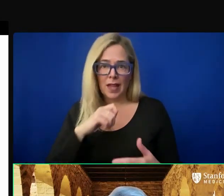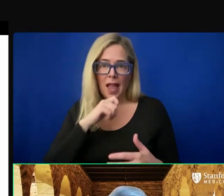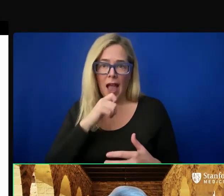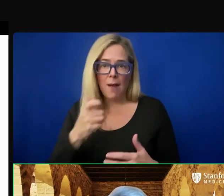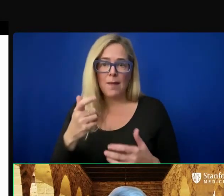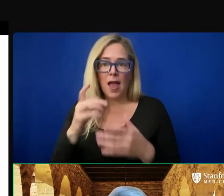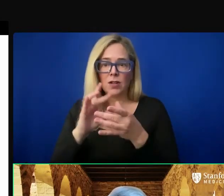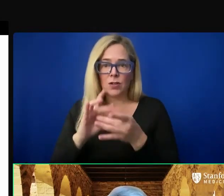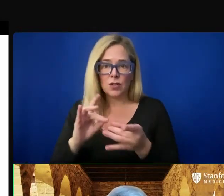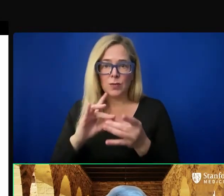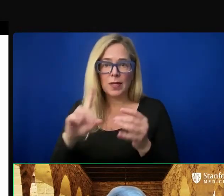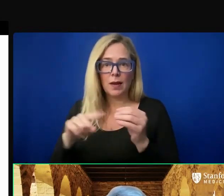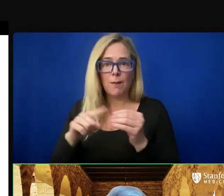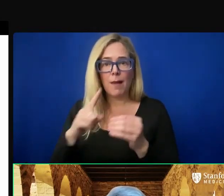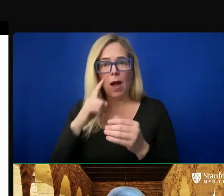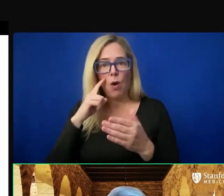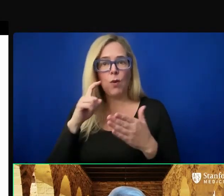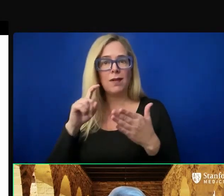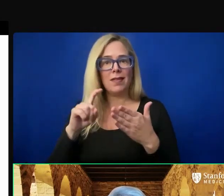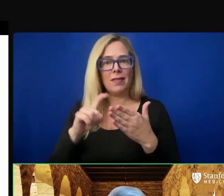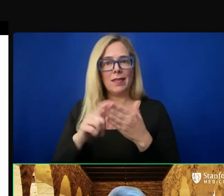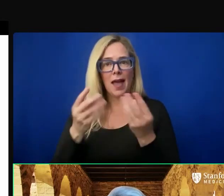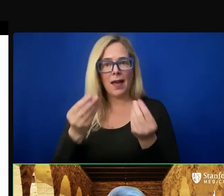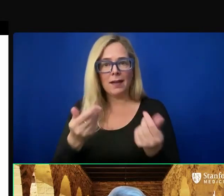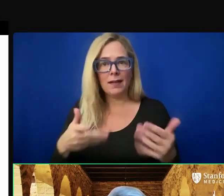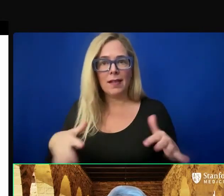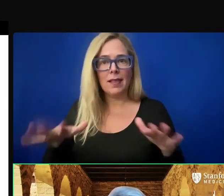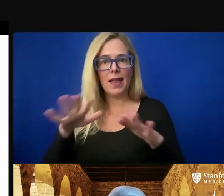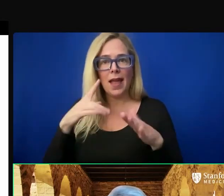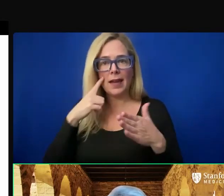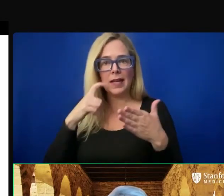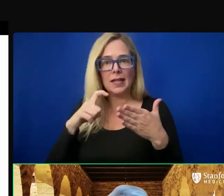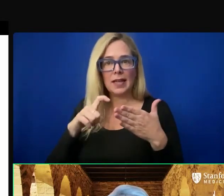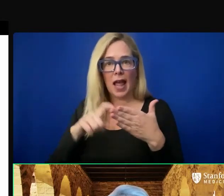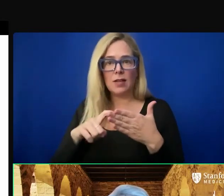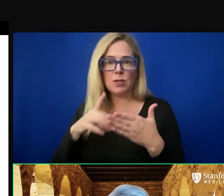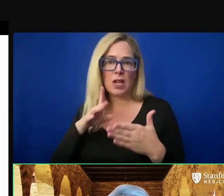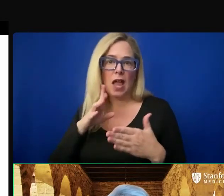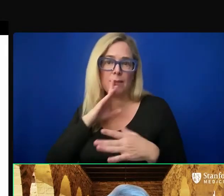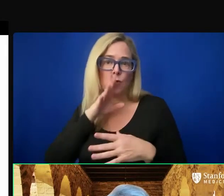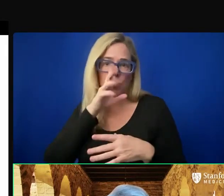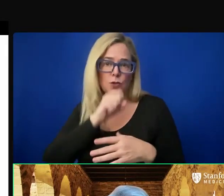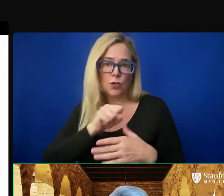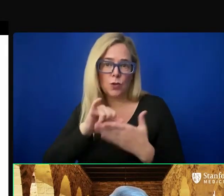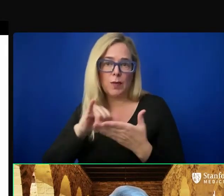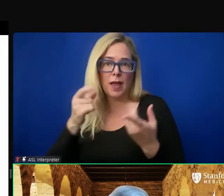But I do want to re-acknowledge that Stanford sits on the ancestral land the Muwekma Ohlone people,